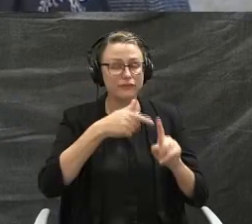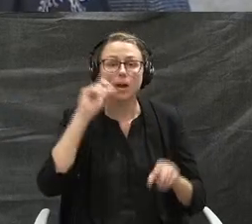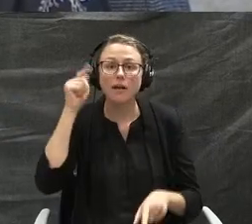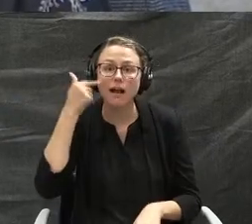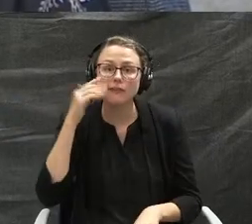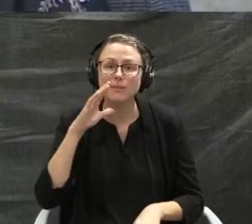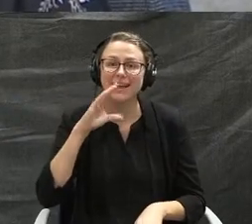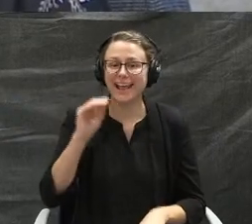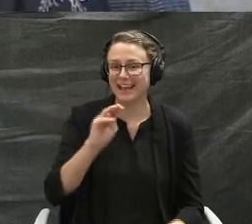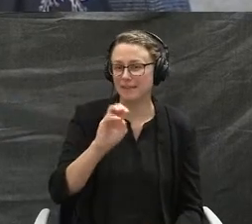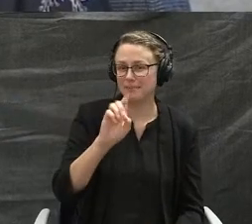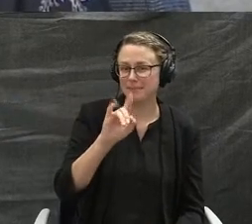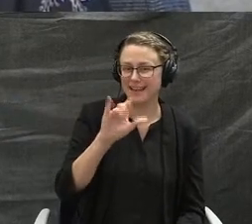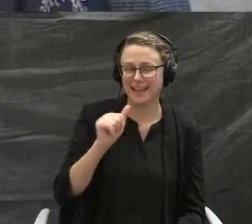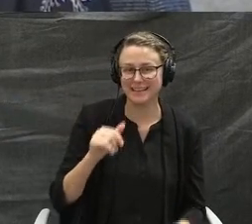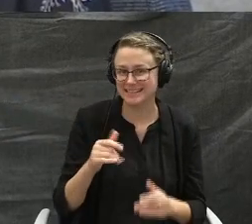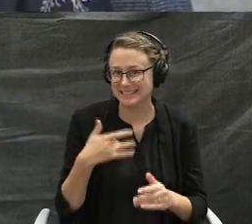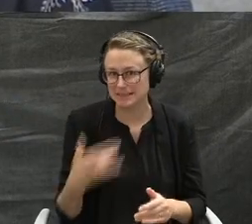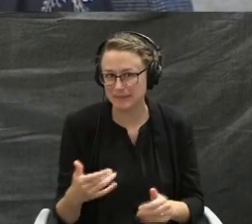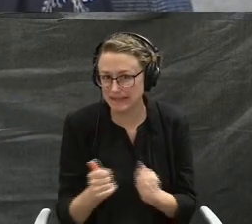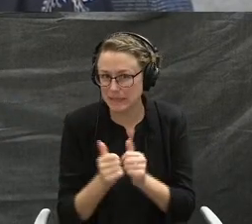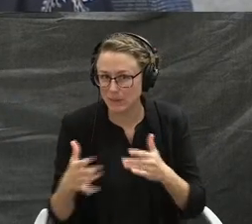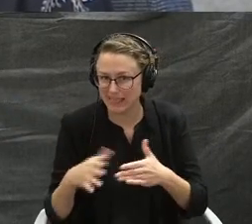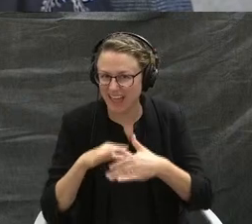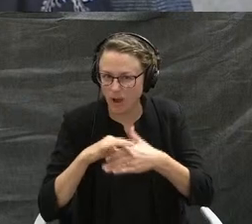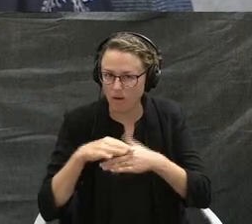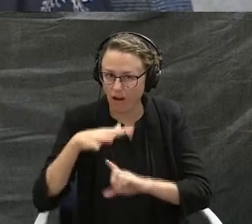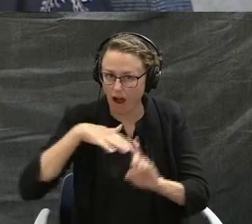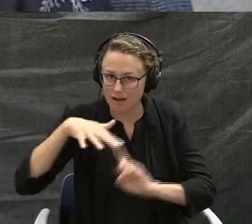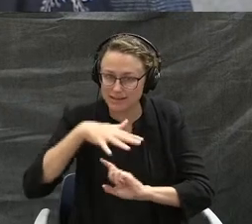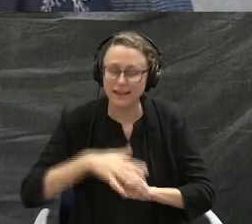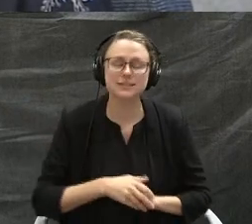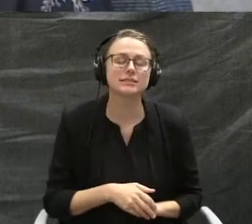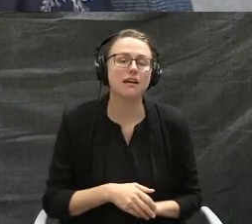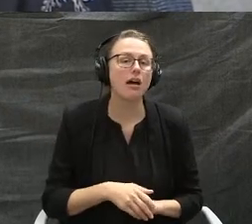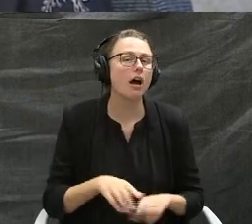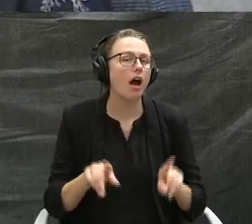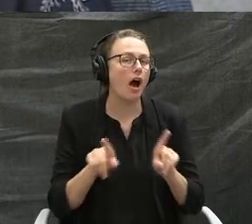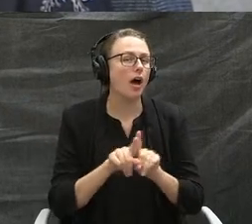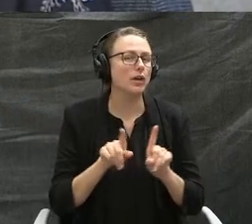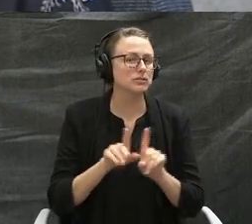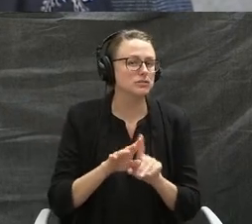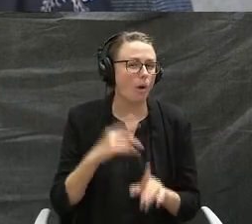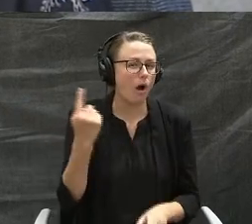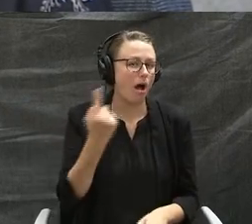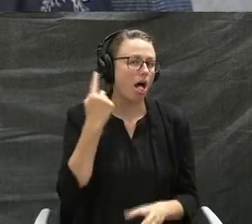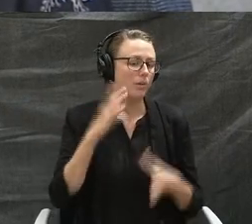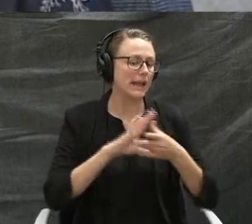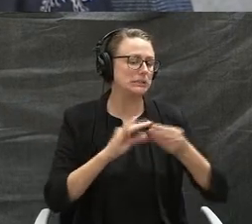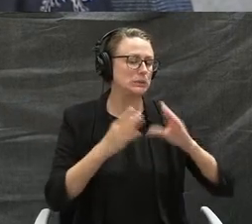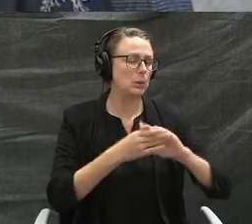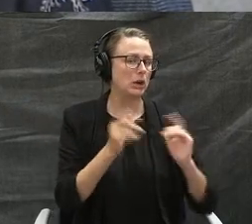without context. There is also been in ever changing narrative to what the ultimate goal of our response to this virus is. At